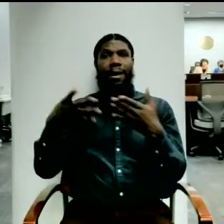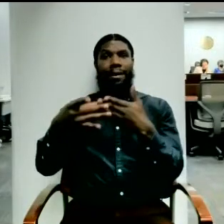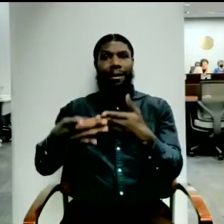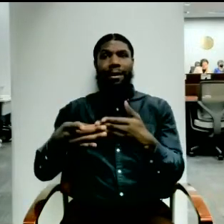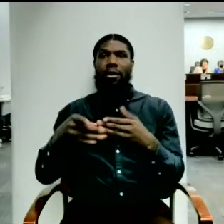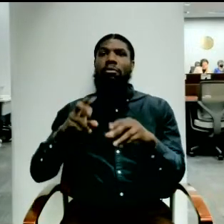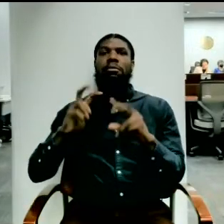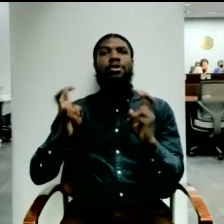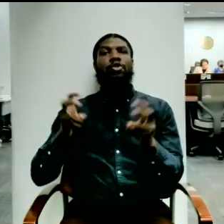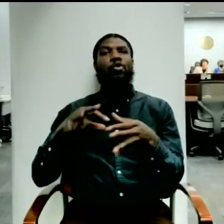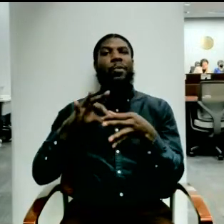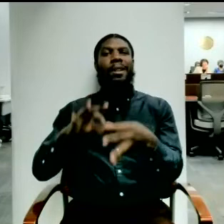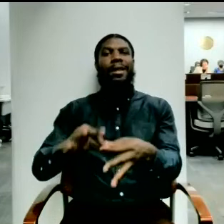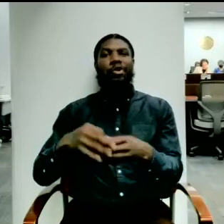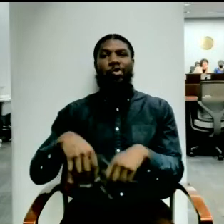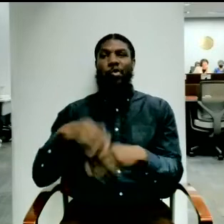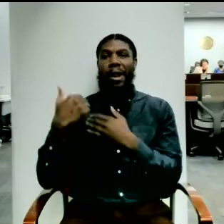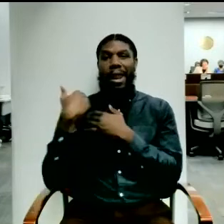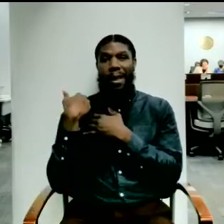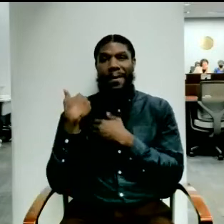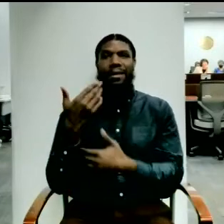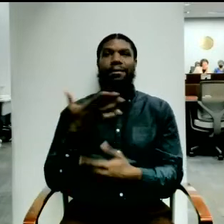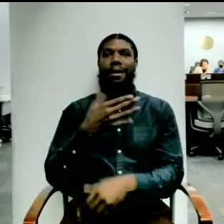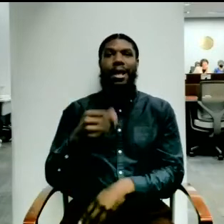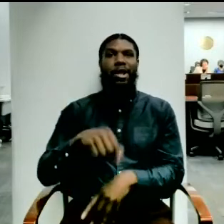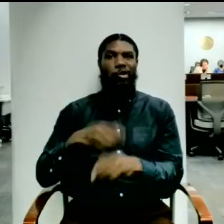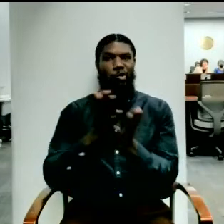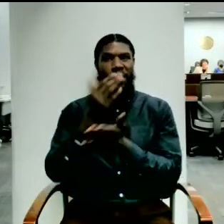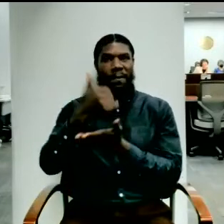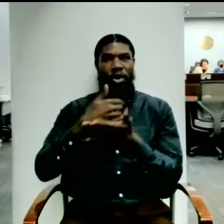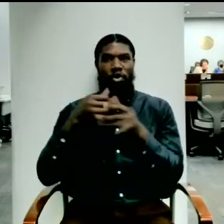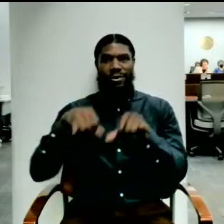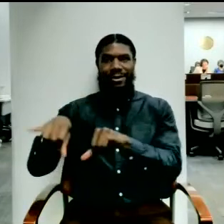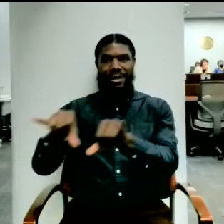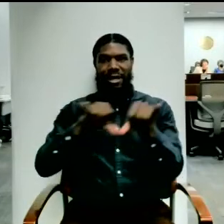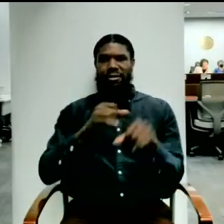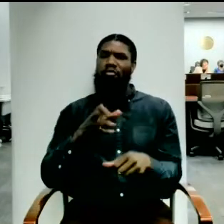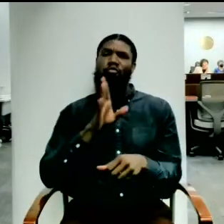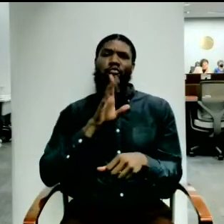liability and transparency standards. So those are some, some quick ways I think you can get